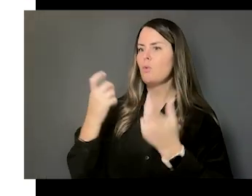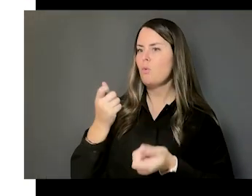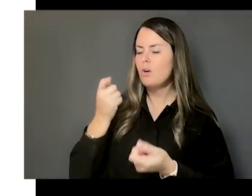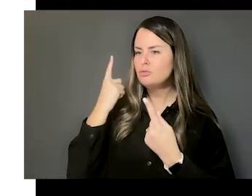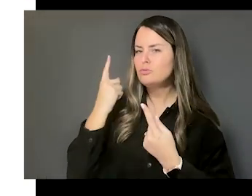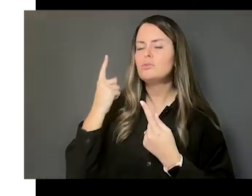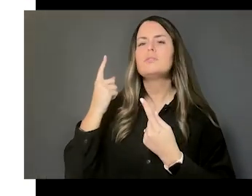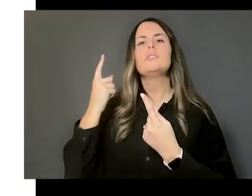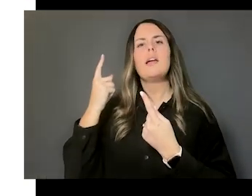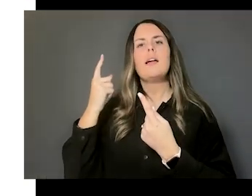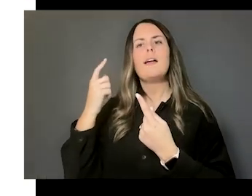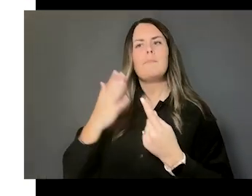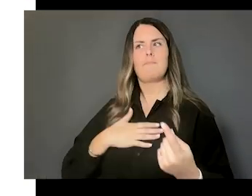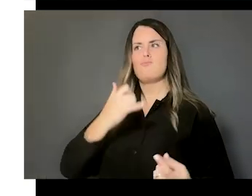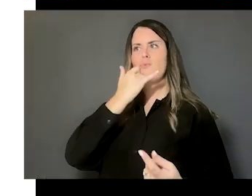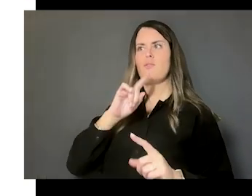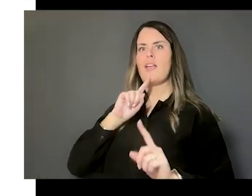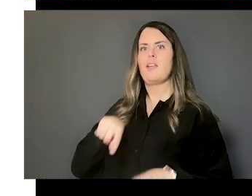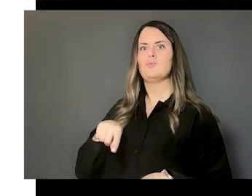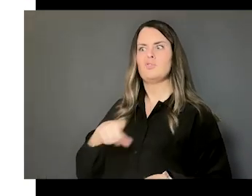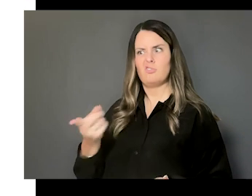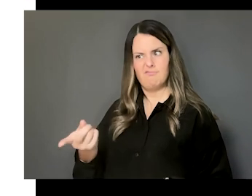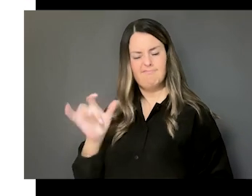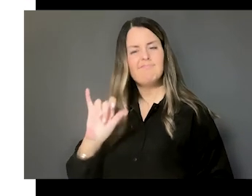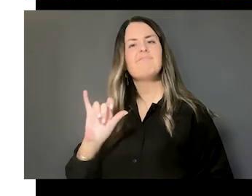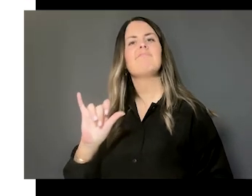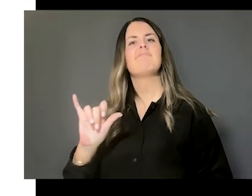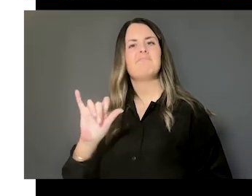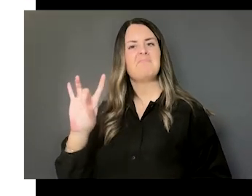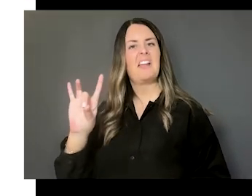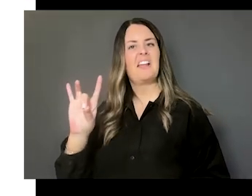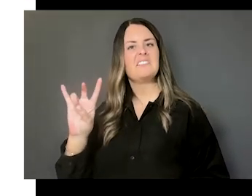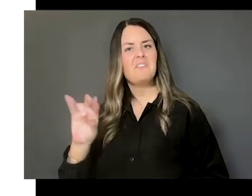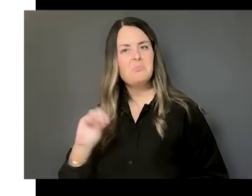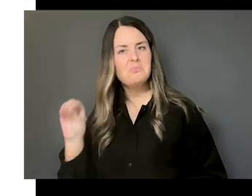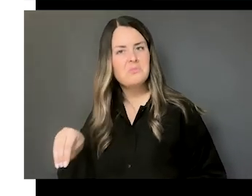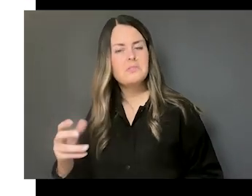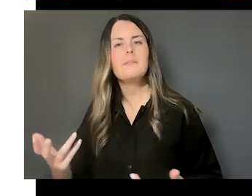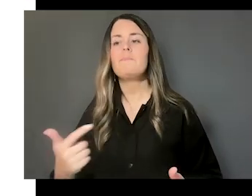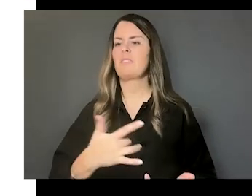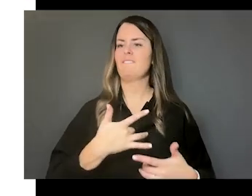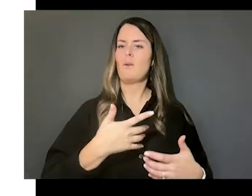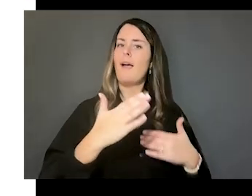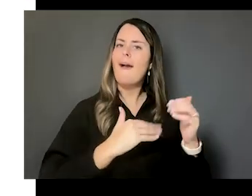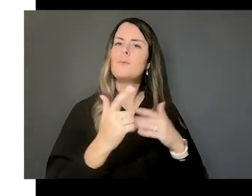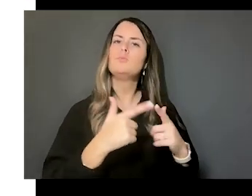My teacher wants to understand my wrong answers as much as my right answers...87%. I feel comfortable sharing my ideas